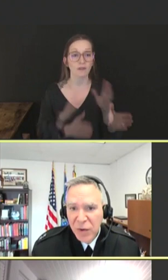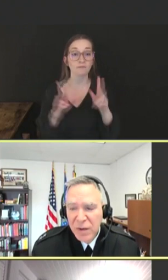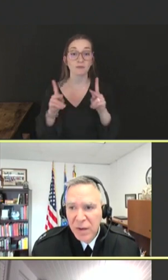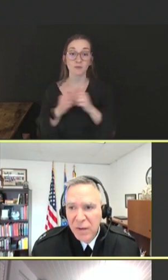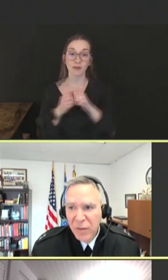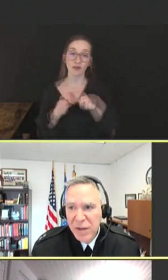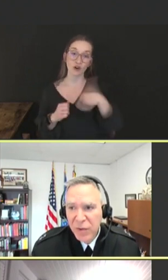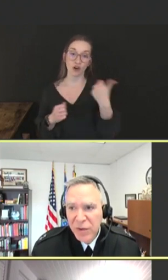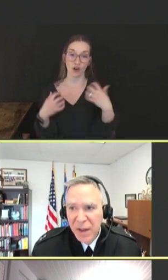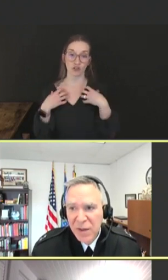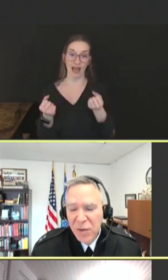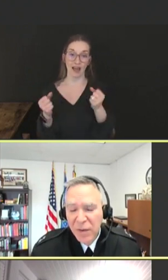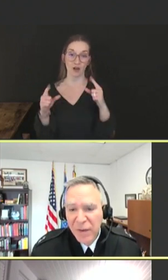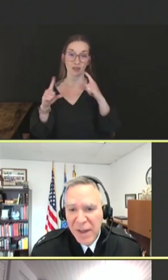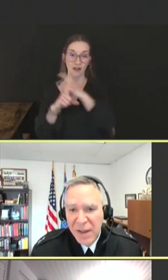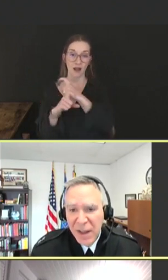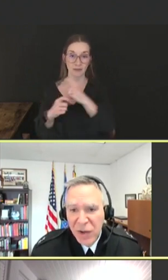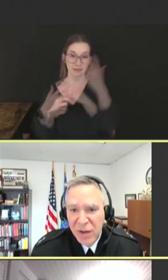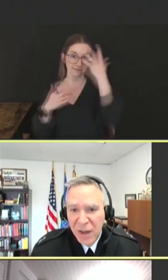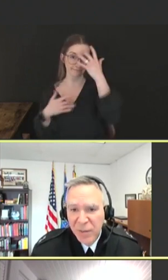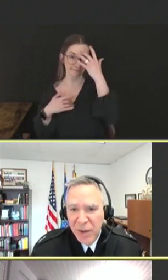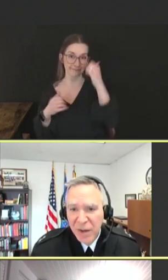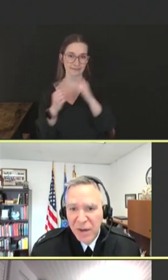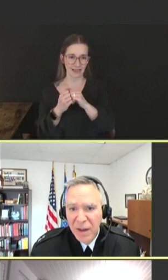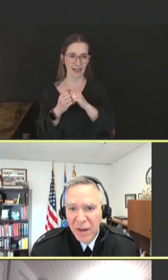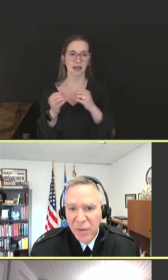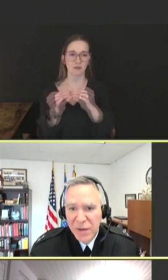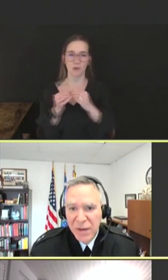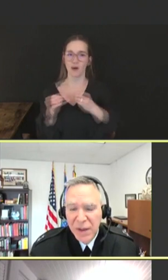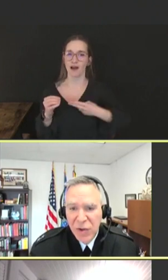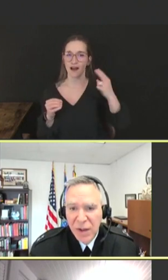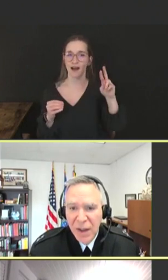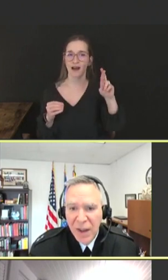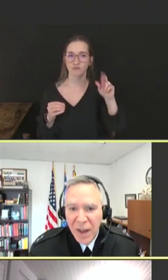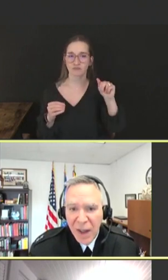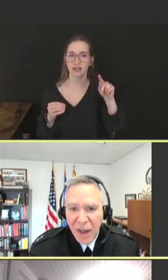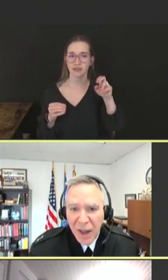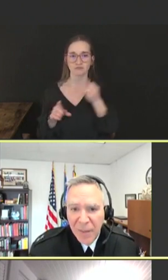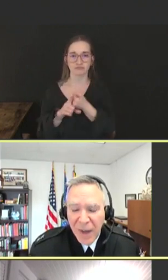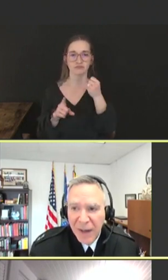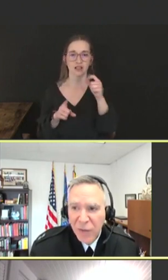some good, reasonable studies on vaccination that will be covered in other presentation and,